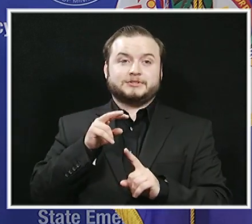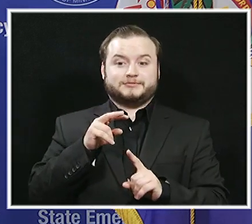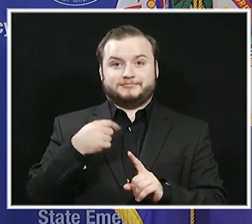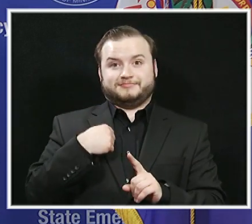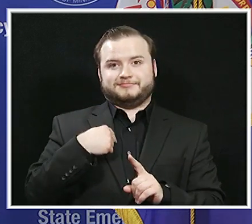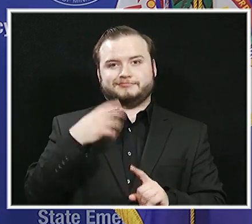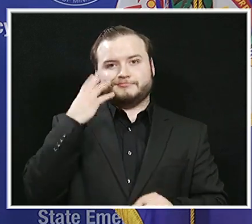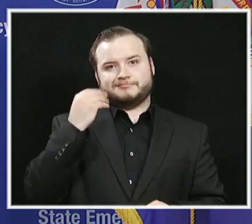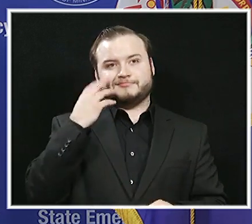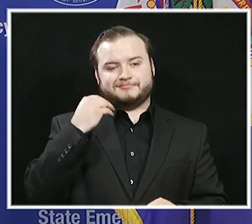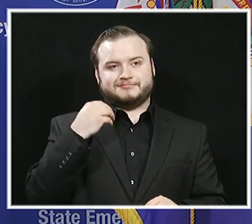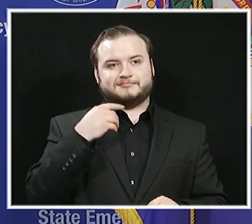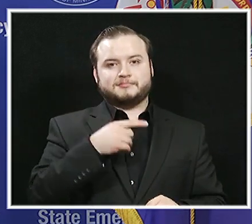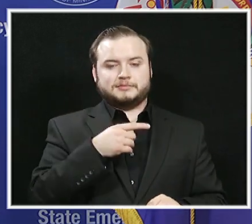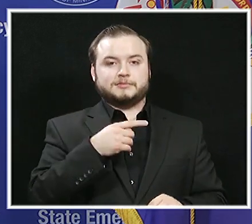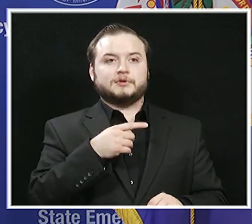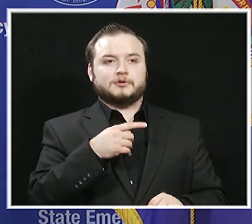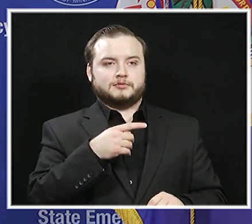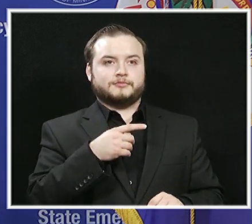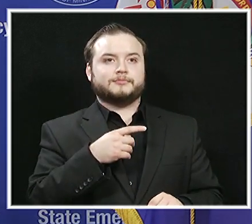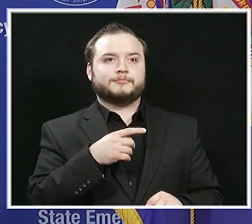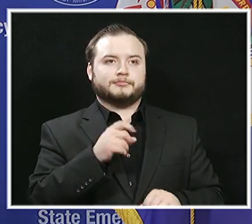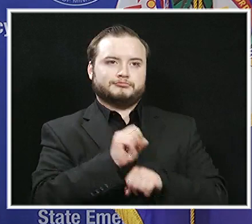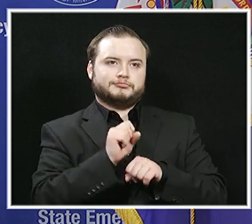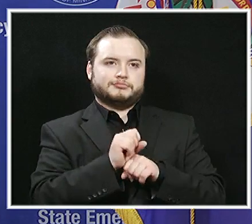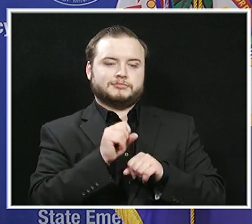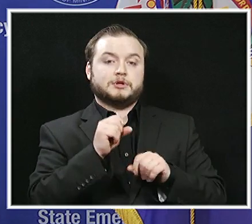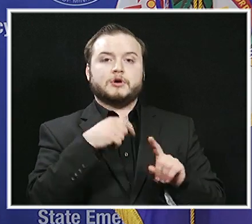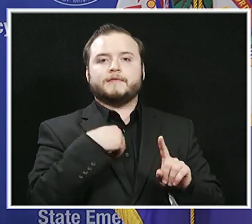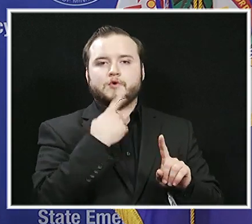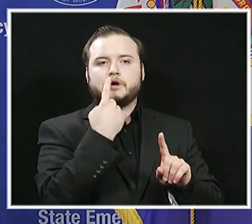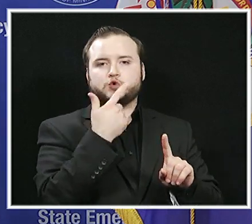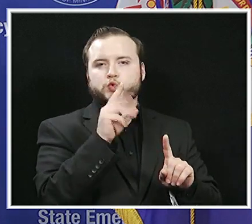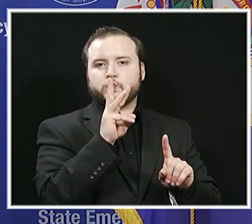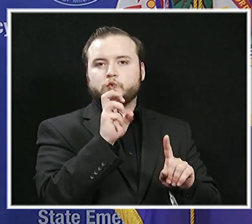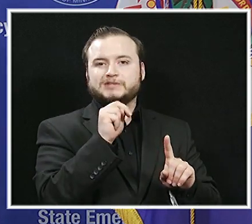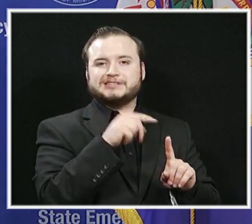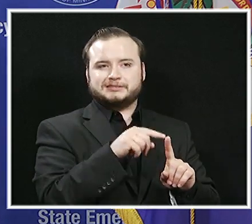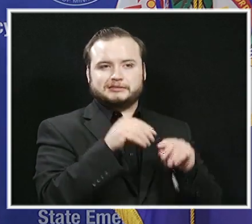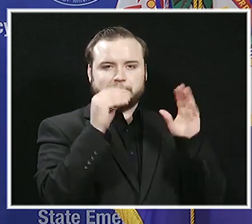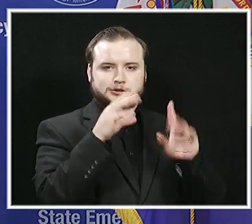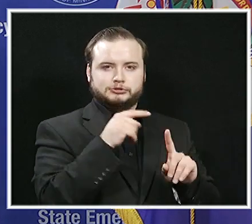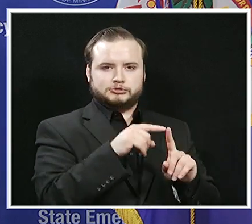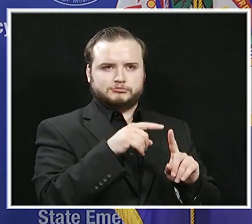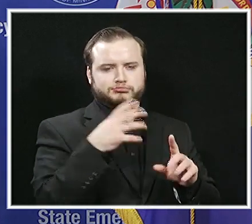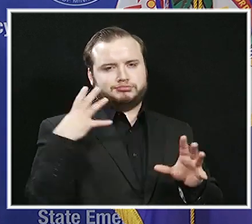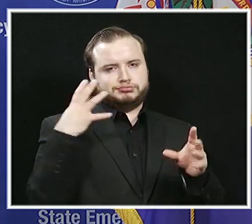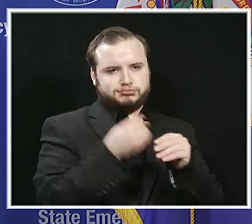graduations and those things, my wife Gwen is a 29-year educator